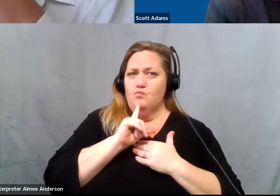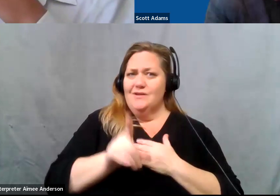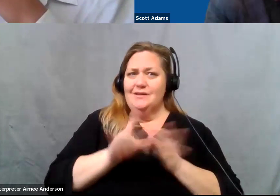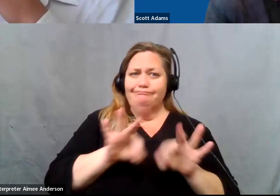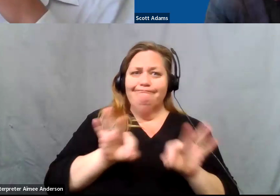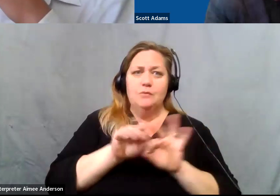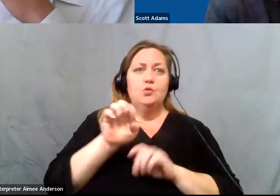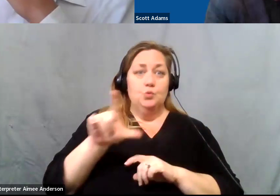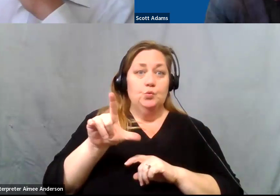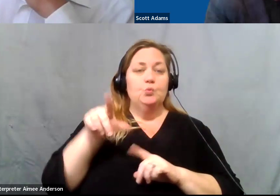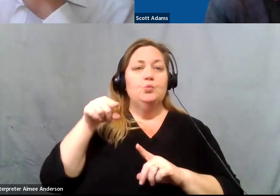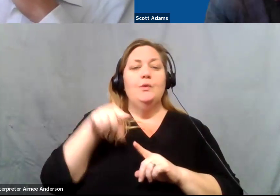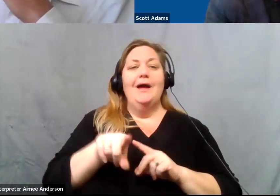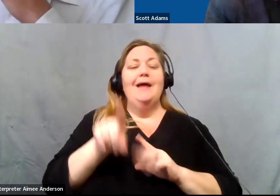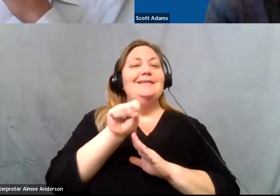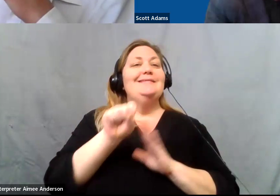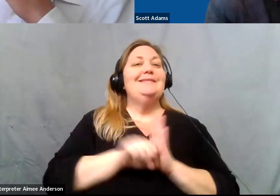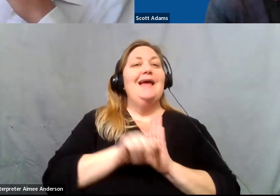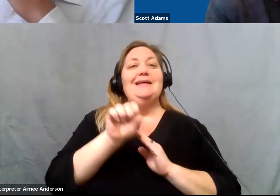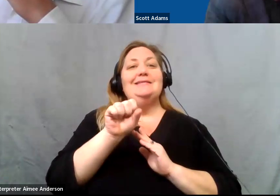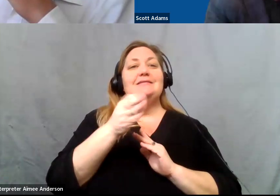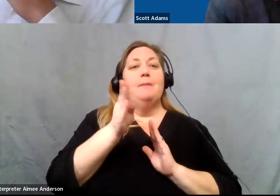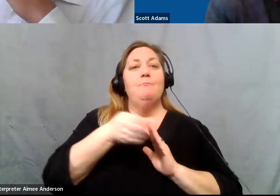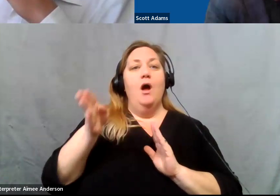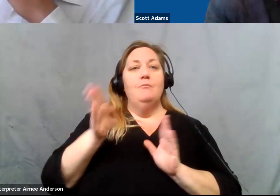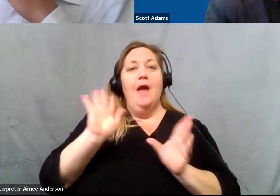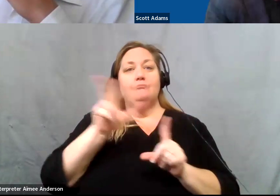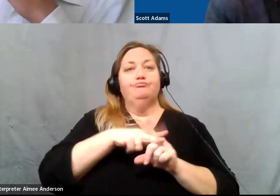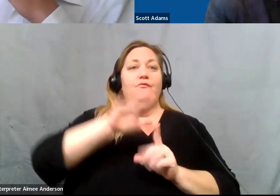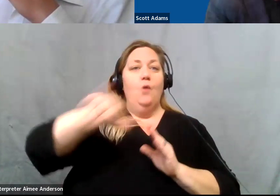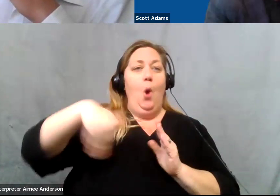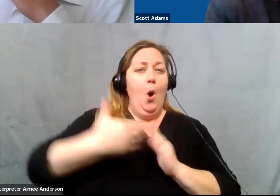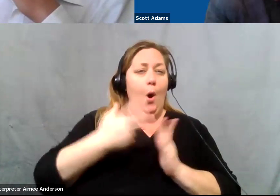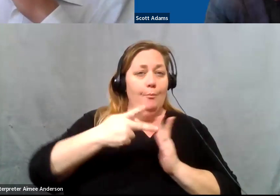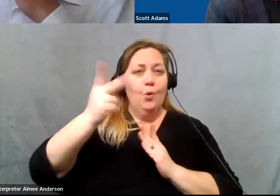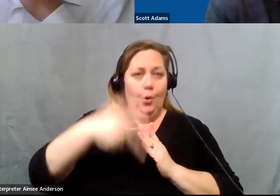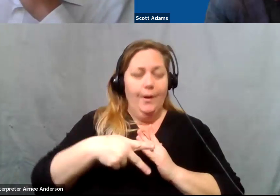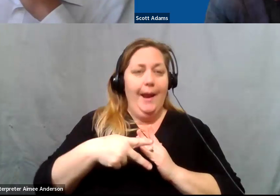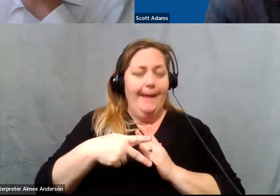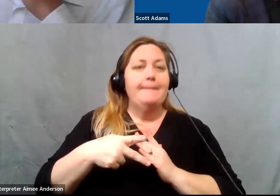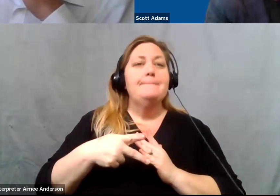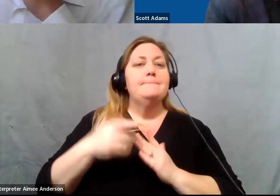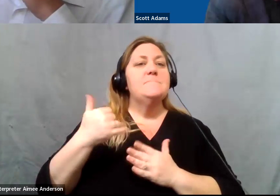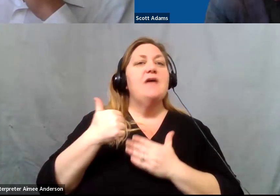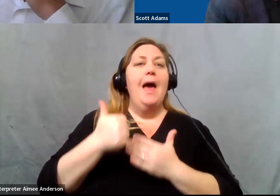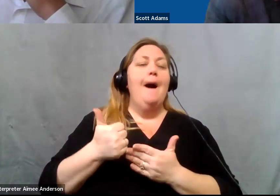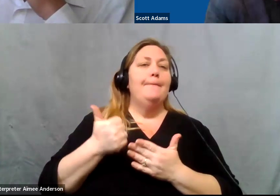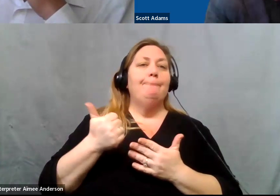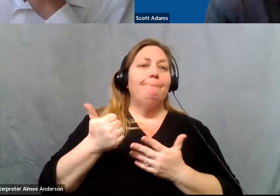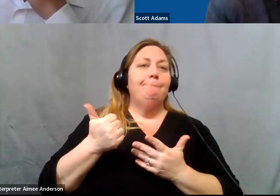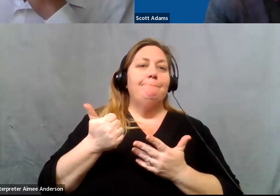you know, the states broader Broadband for All program to help address both affordability and